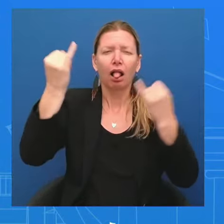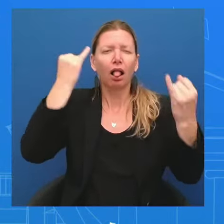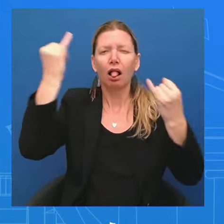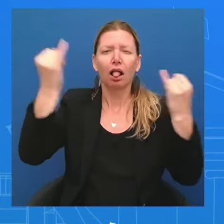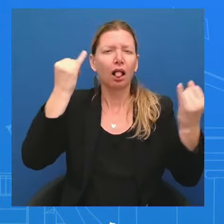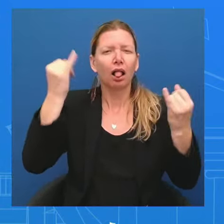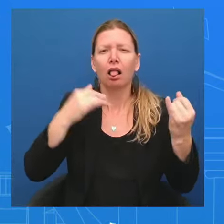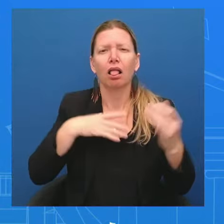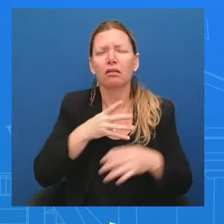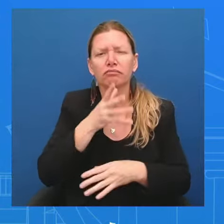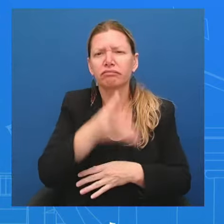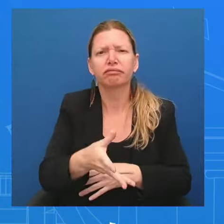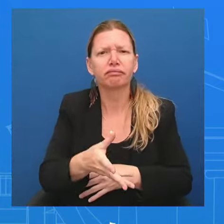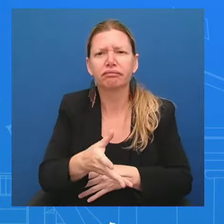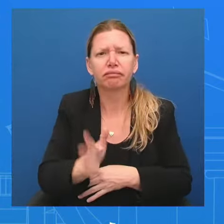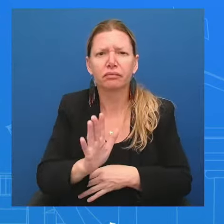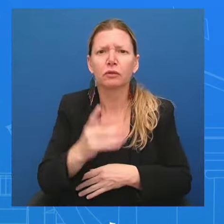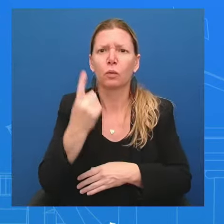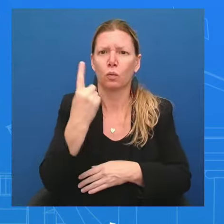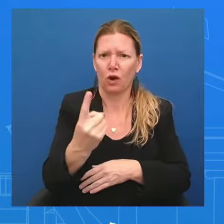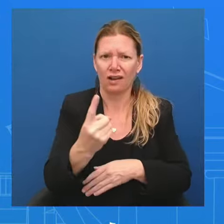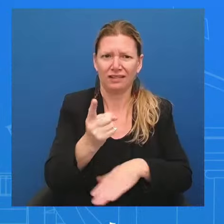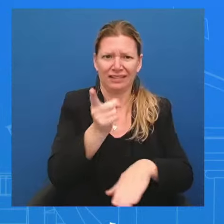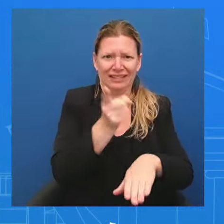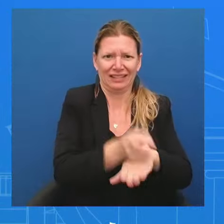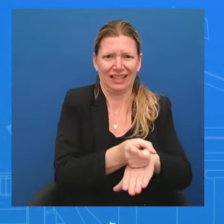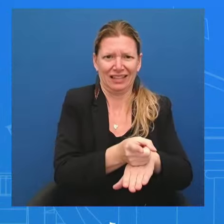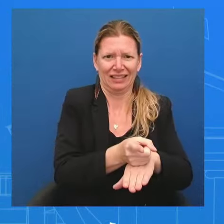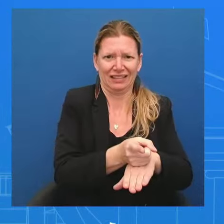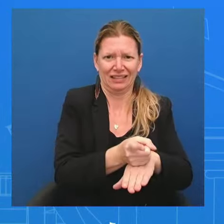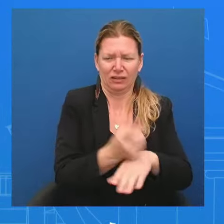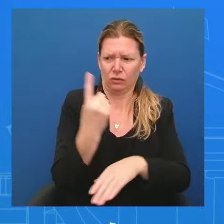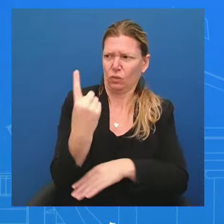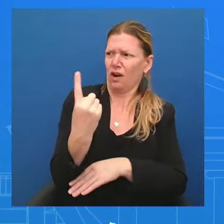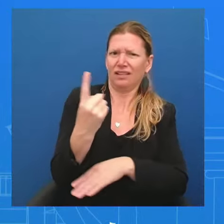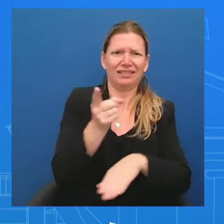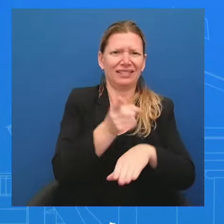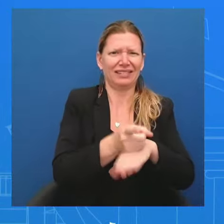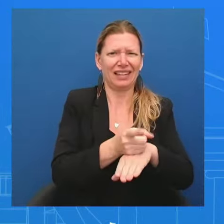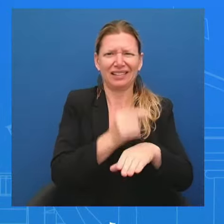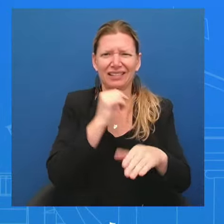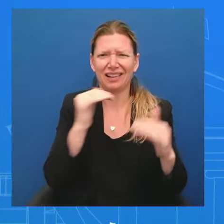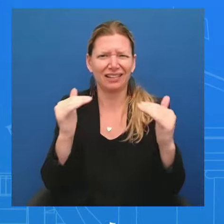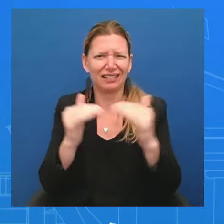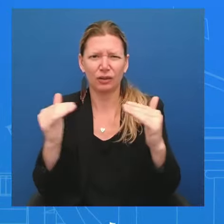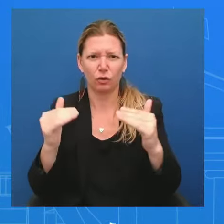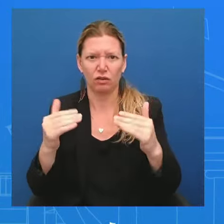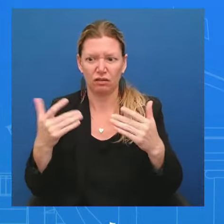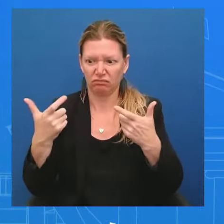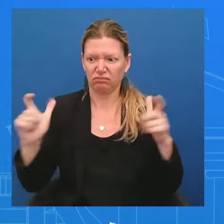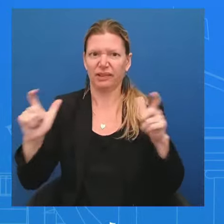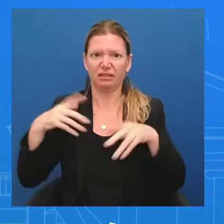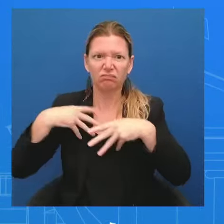Now, I'm not saying that that's what's going on right now. What I'm telling you is what the Israelis have told us about what they're doing. They tell us they're on the outskirts.